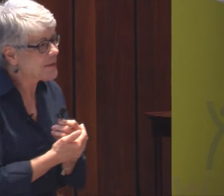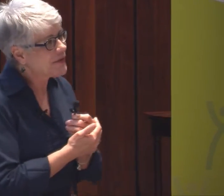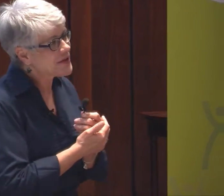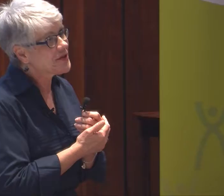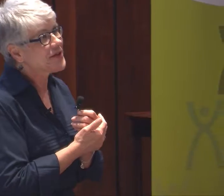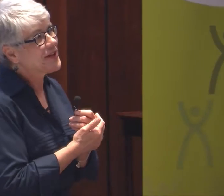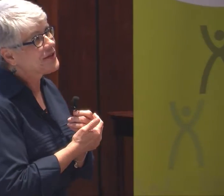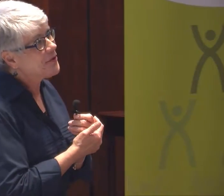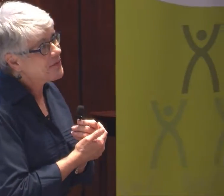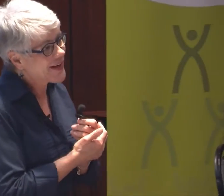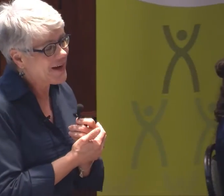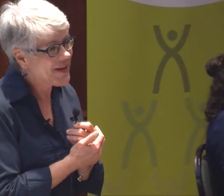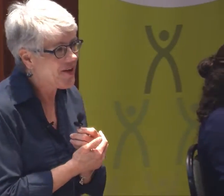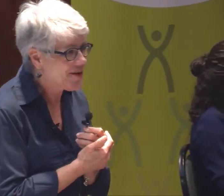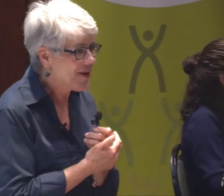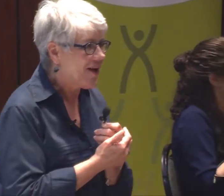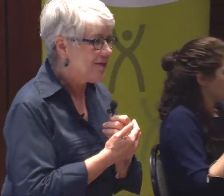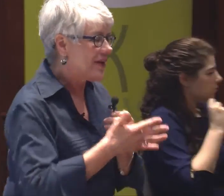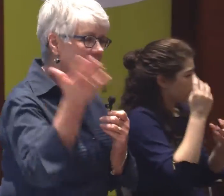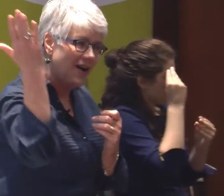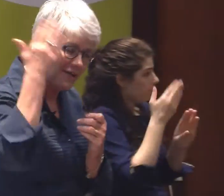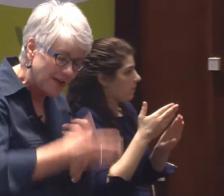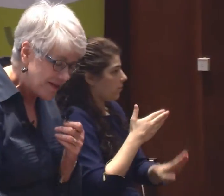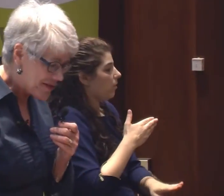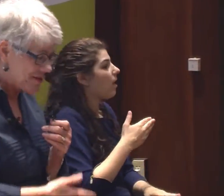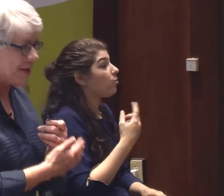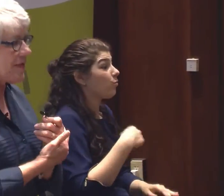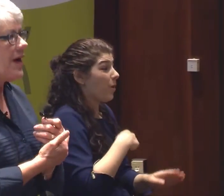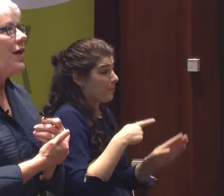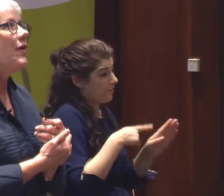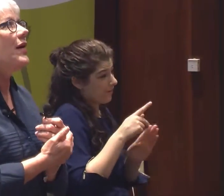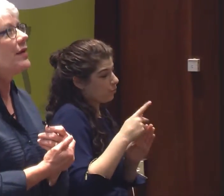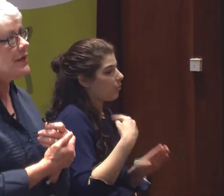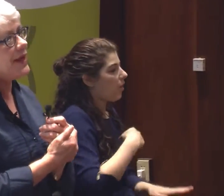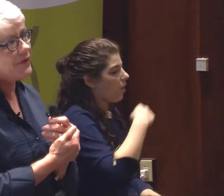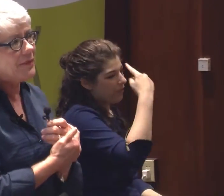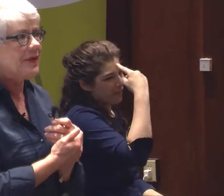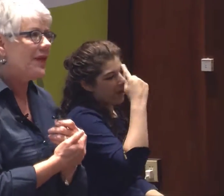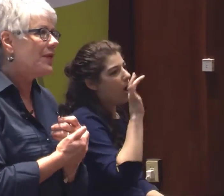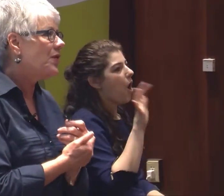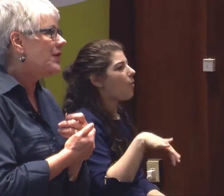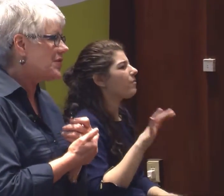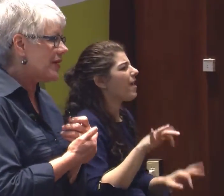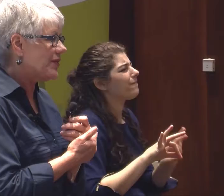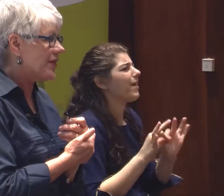professionals don't we/I mean aren't we all... We all fall into the trap. 'Well that family, if they would only just,' you